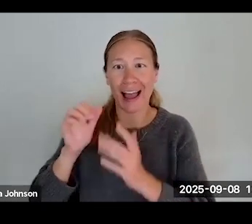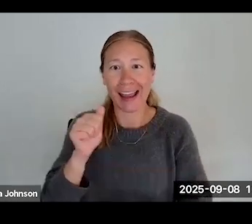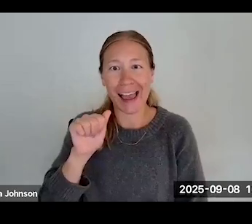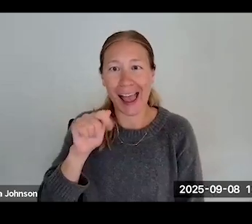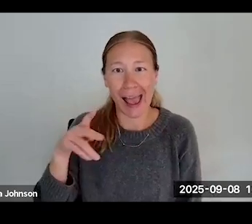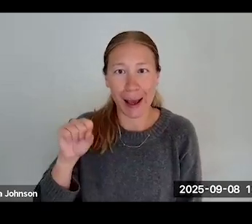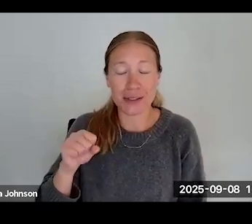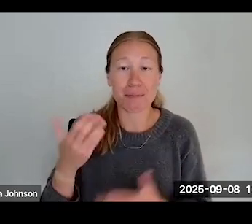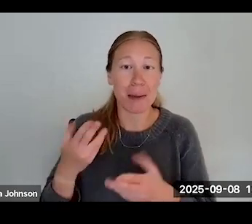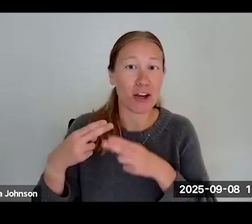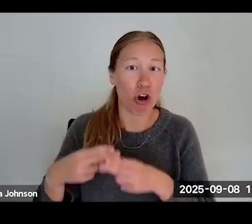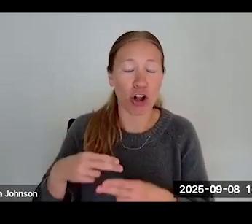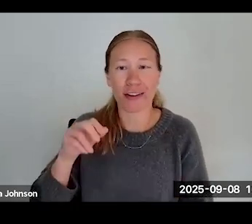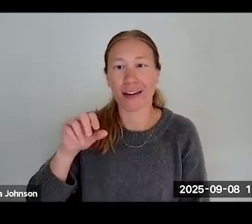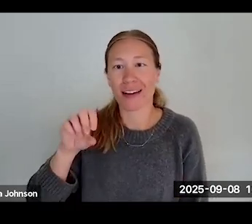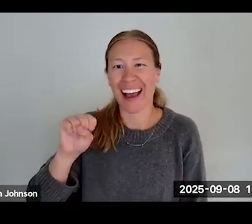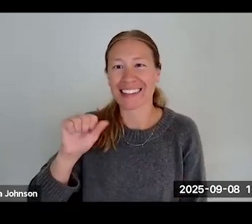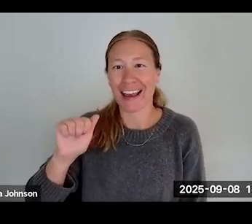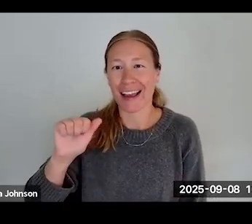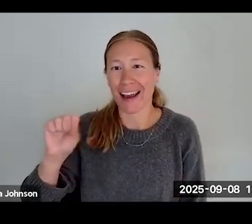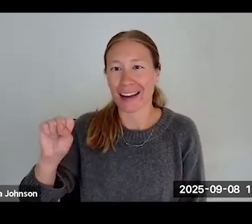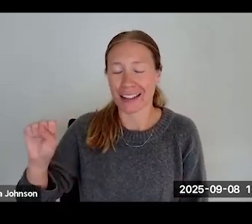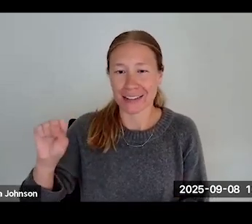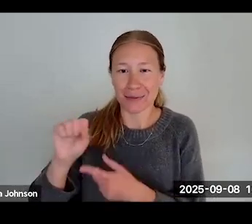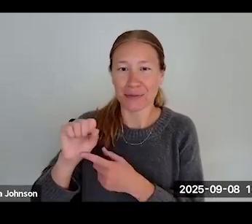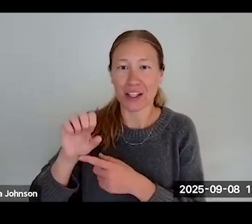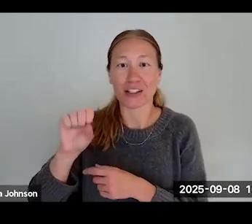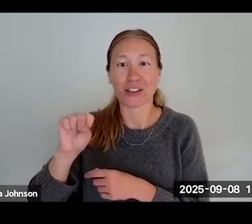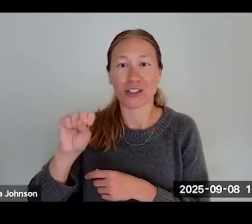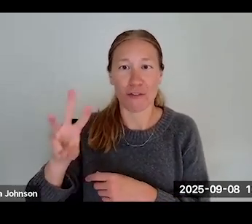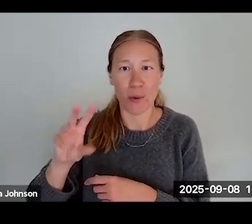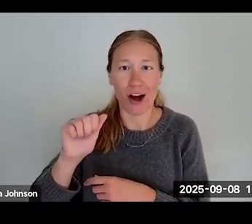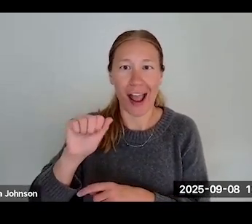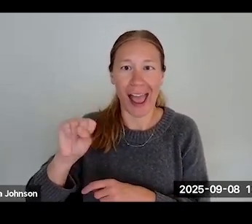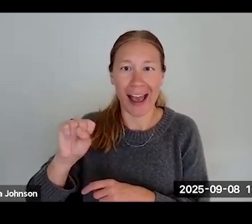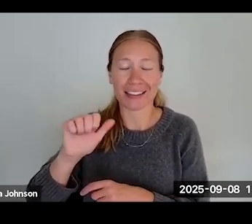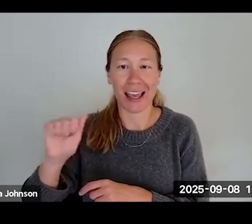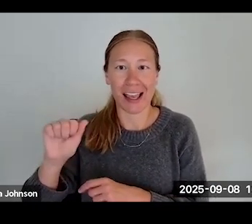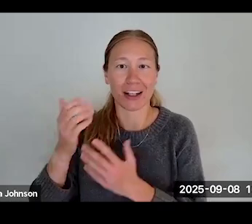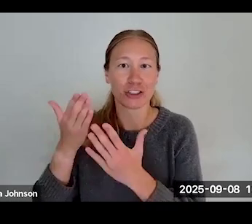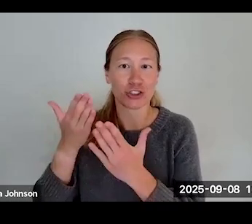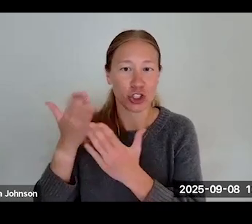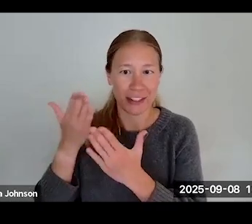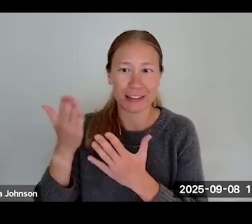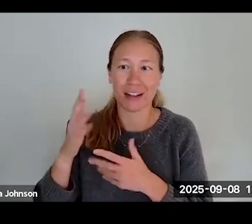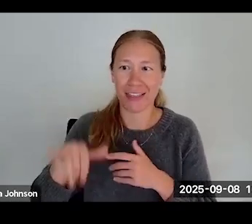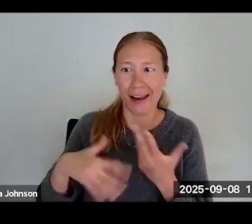as software as a service, and these are effectively digital interfaces that allow people to engage with U of M program, services,